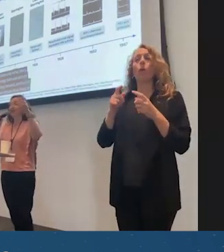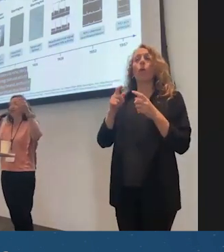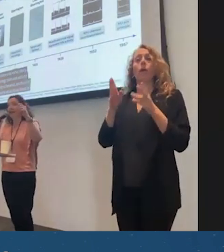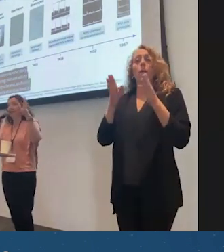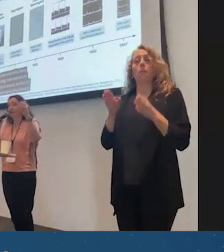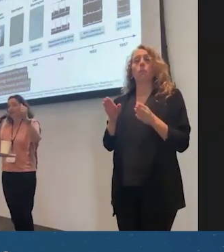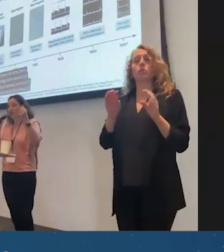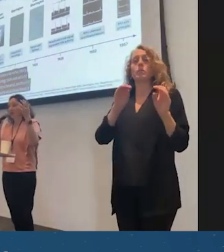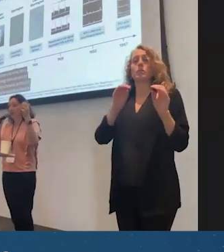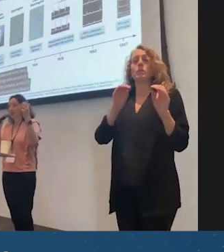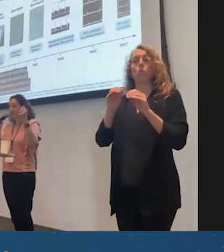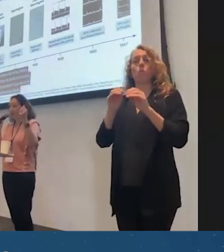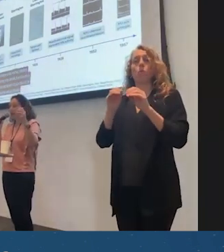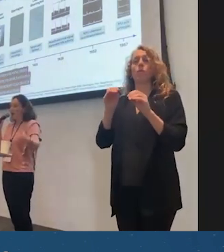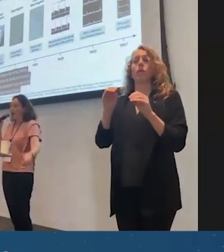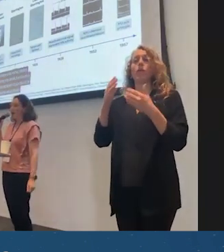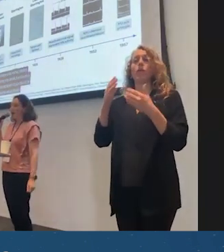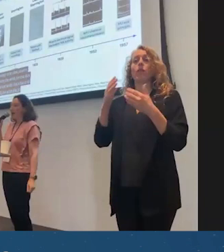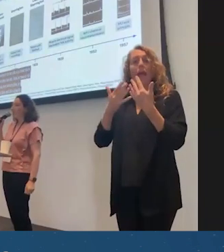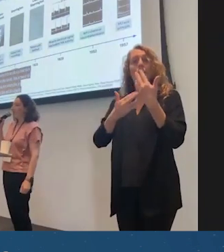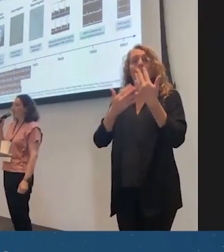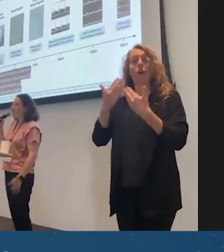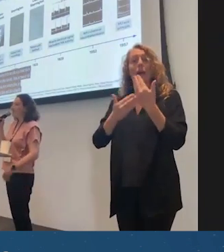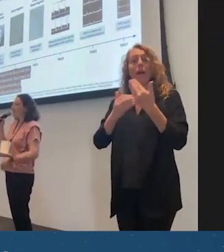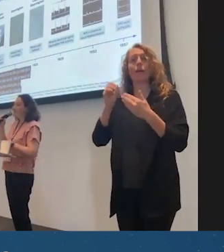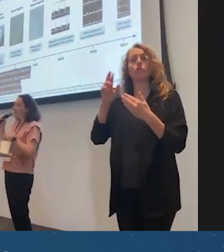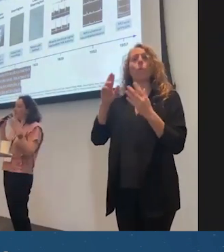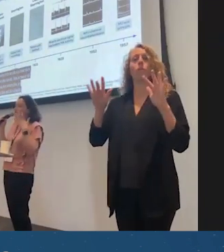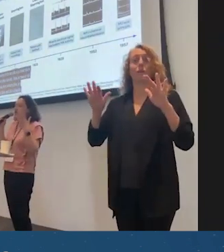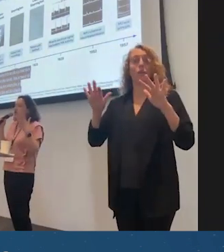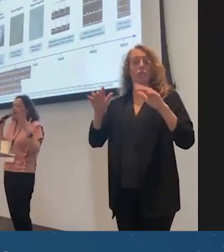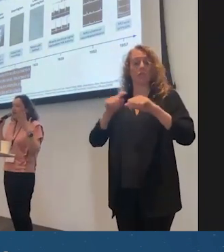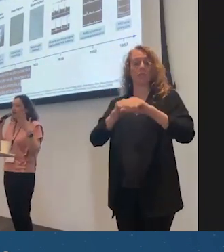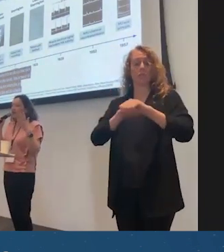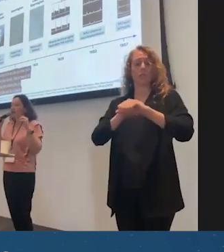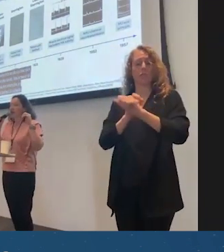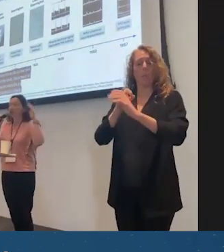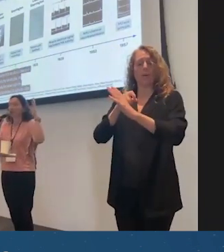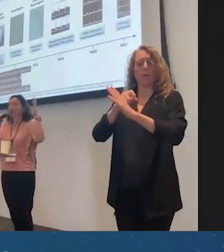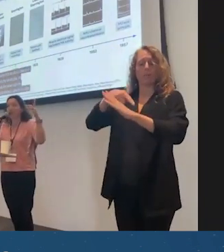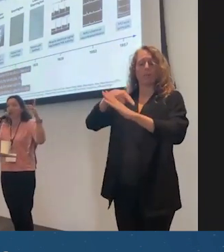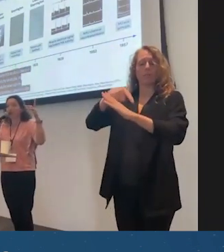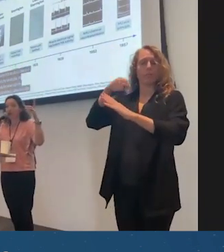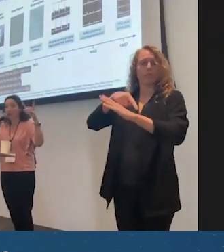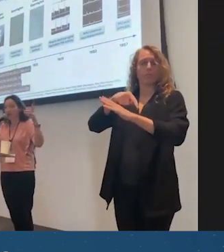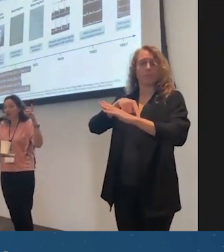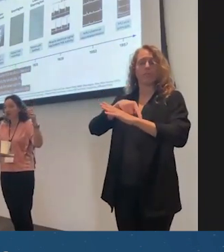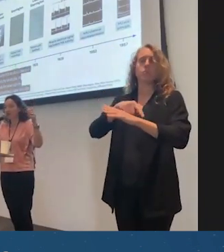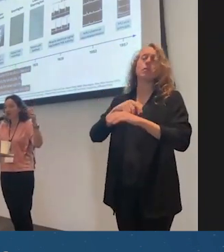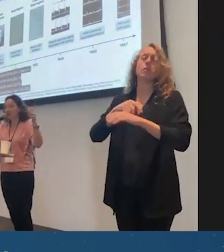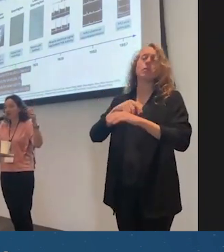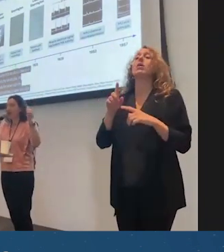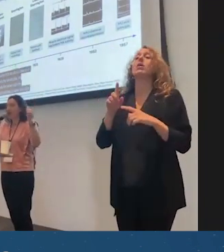at their hands or their fingers. These signals are generated by the neuromuscular system